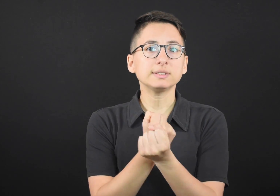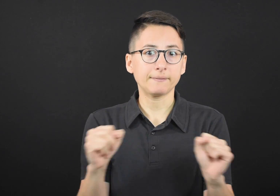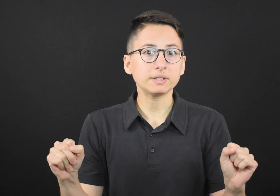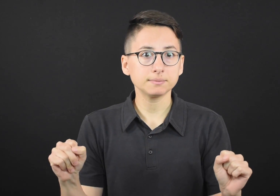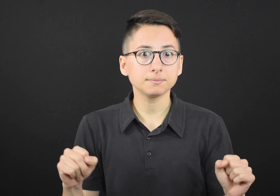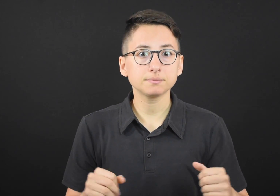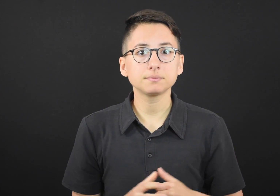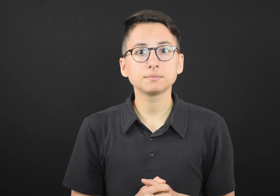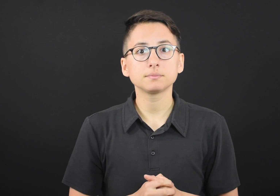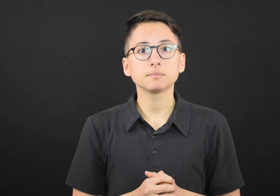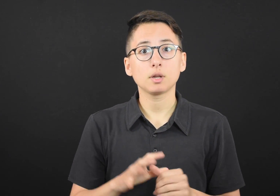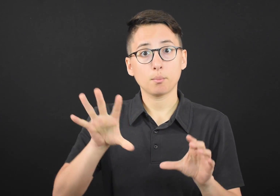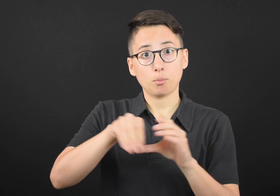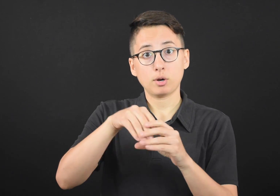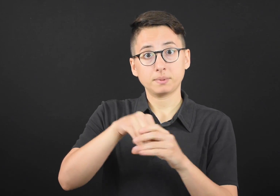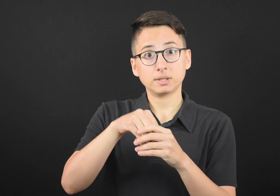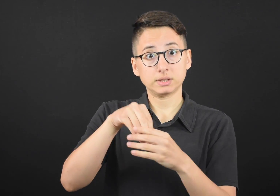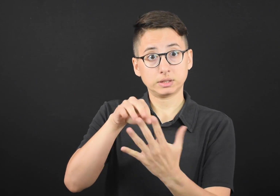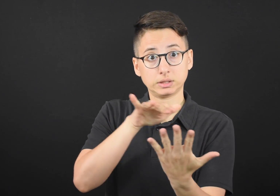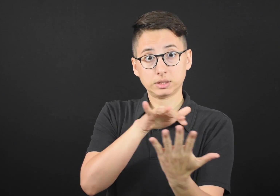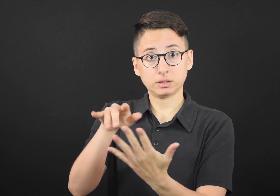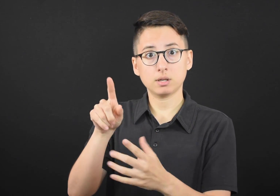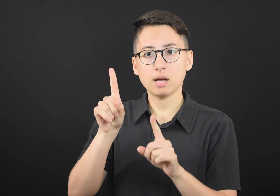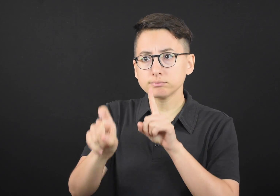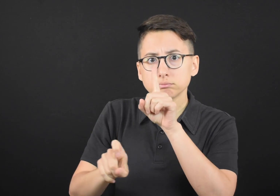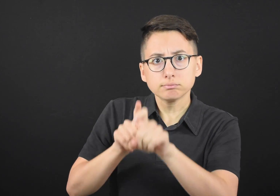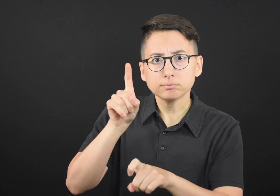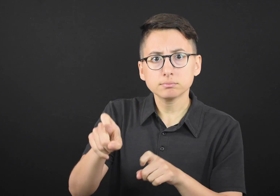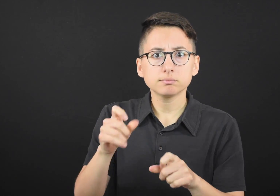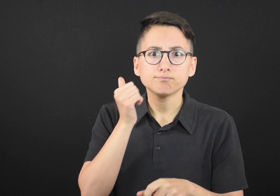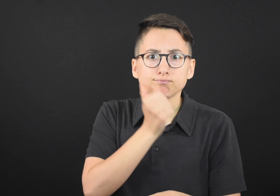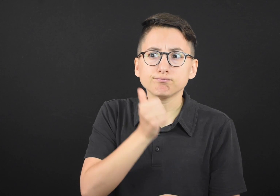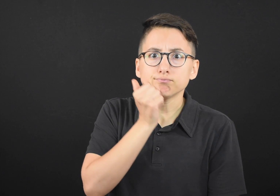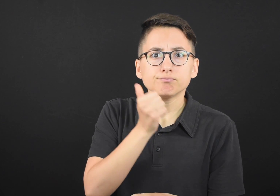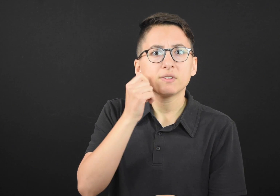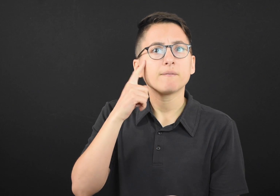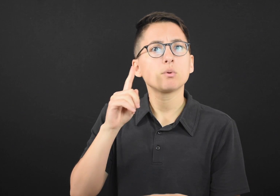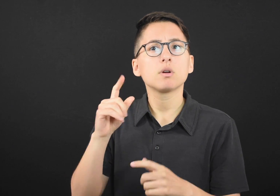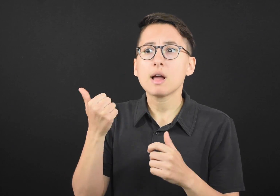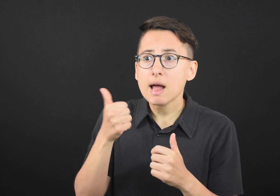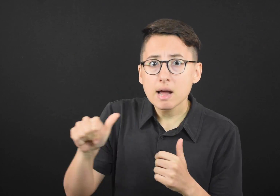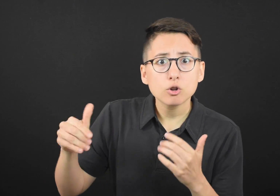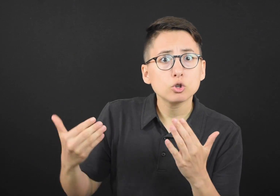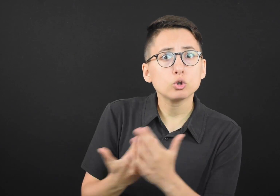participants in the study are asked about any new symptoms daily for